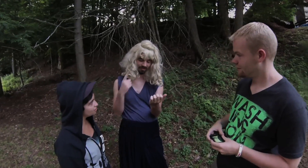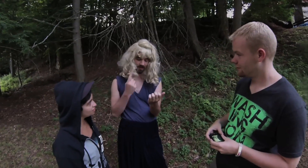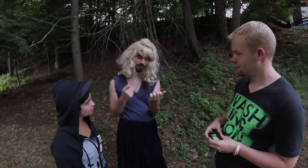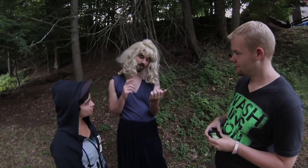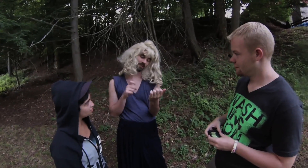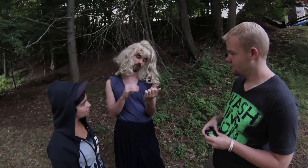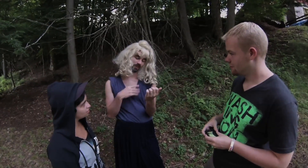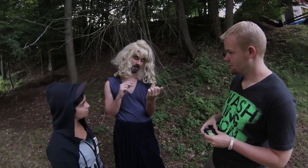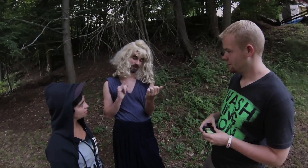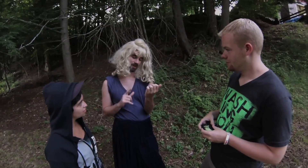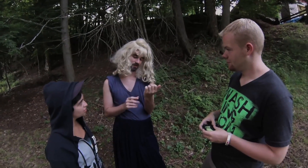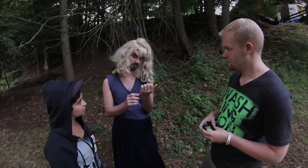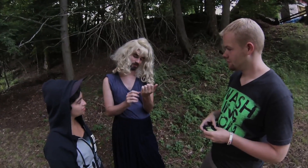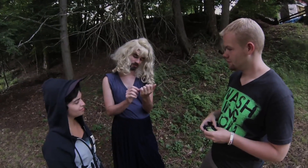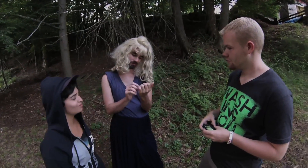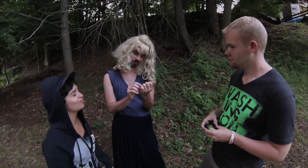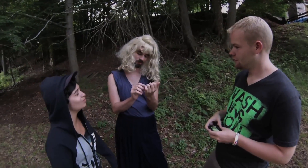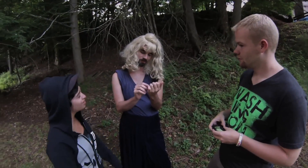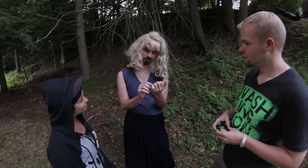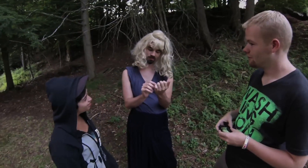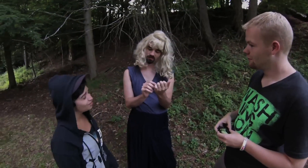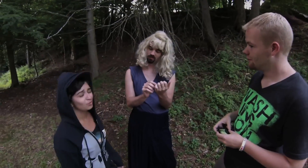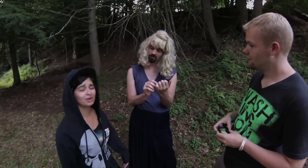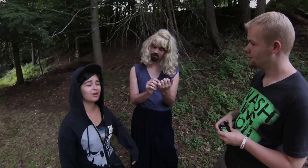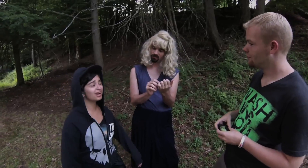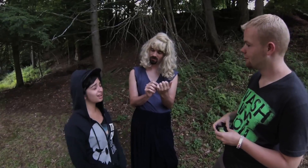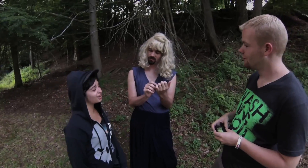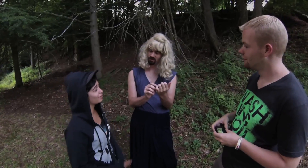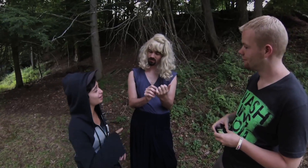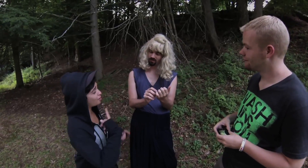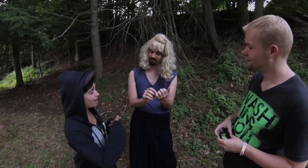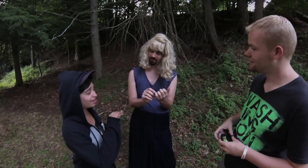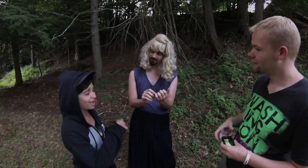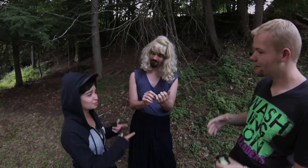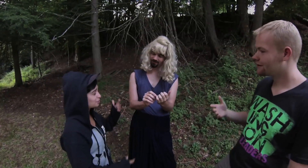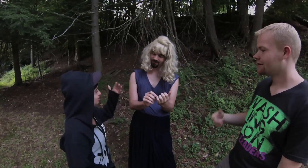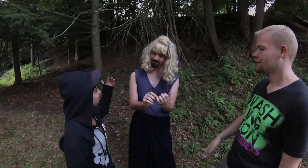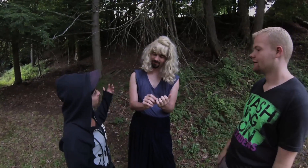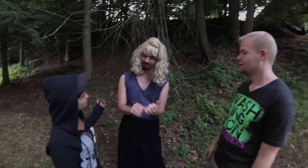I think I need to fix my nails. What? What? Worried about nails!